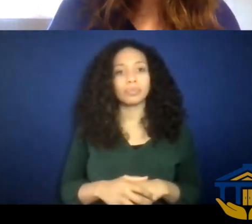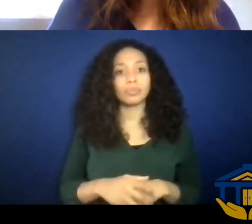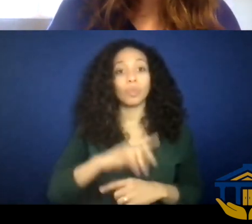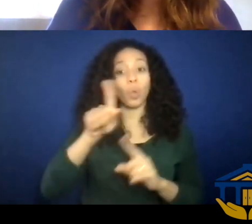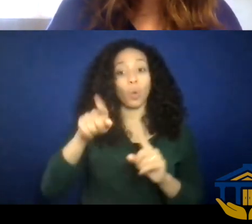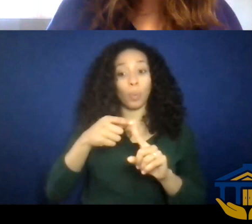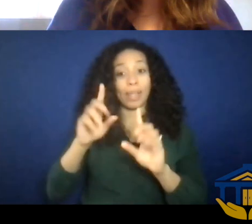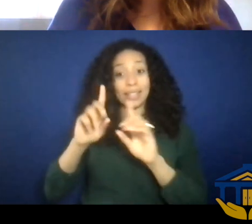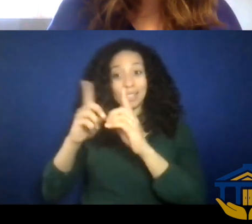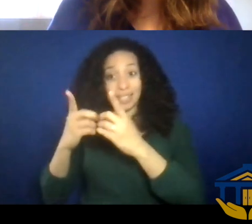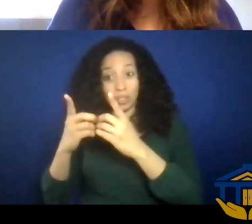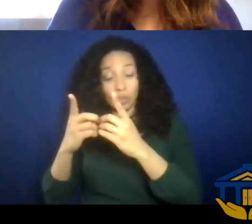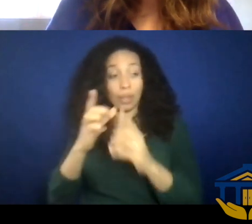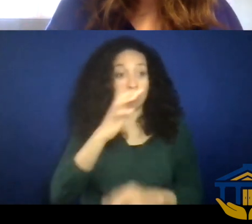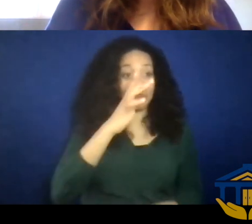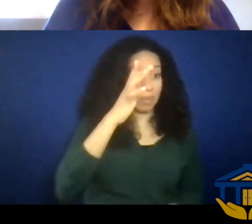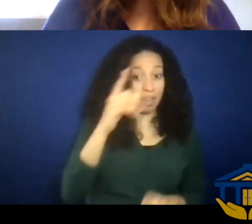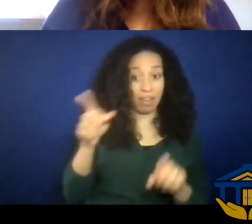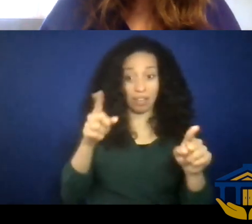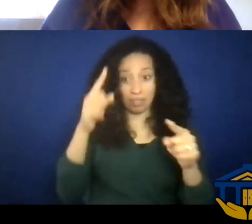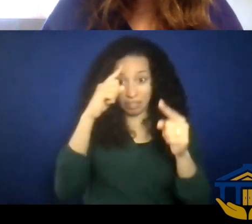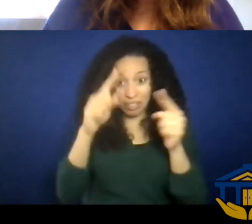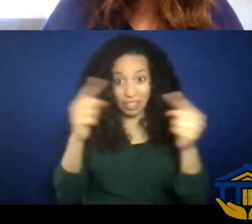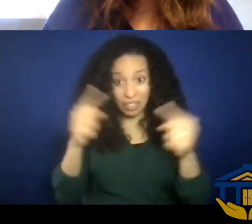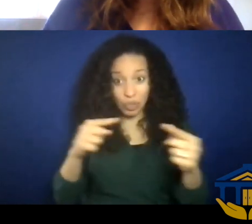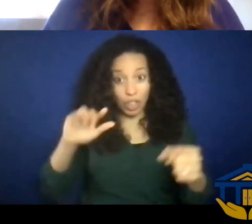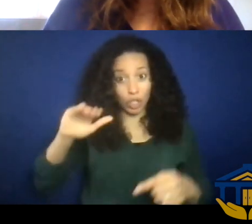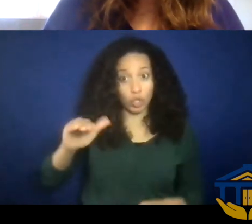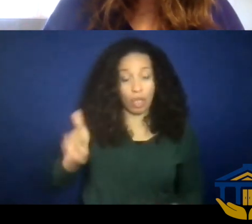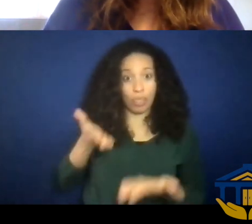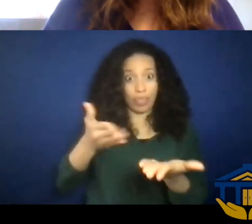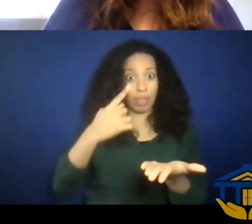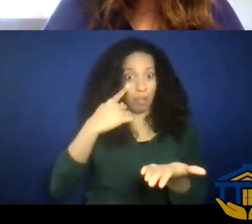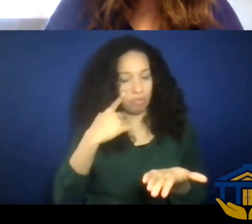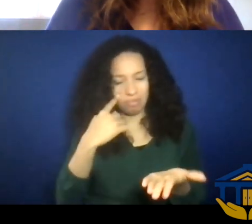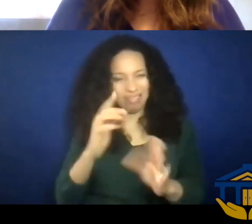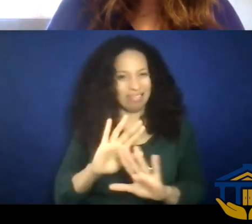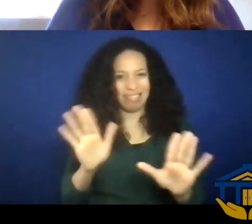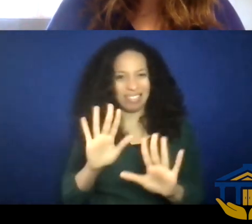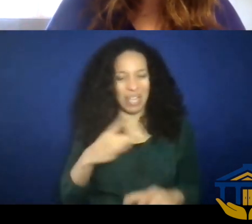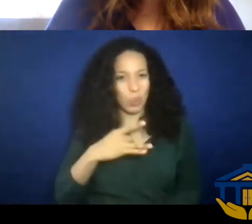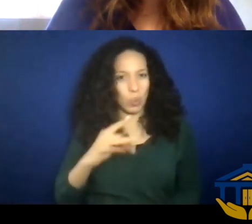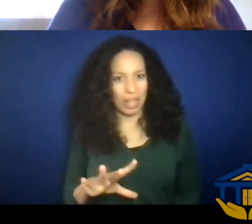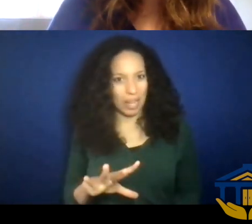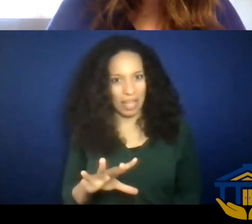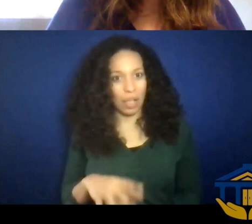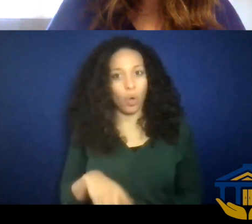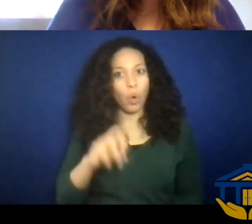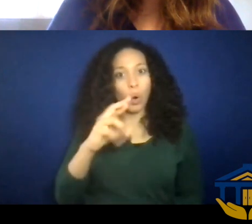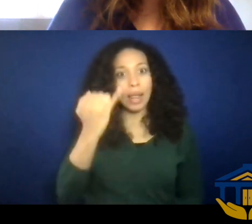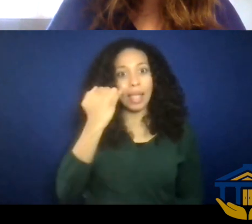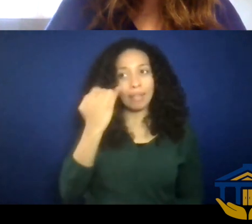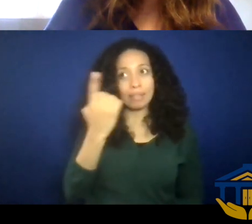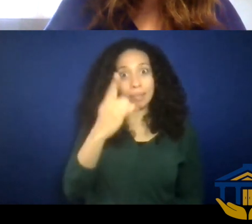are in disagreement or when something specifically sensitive is being discussed about the child. I'm